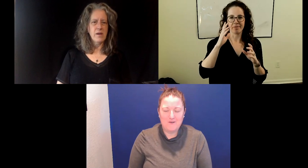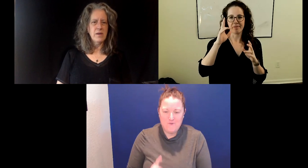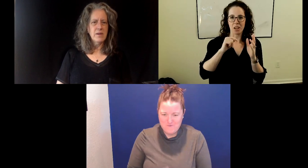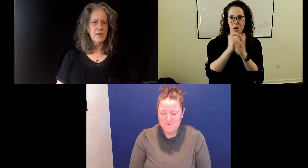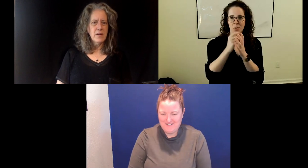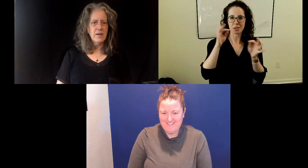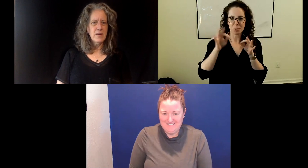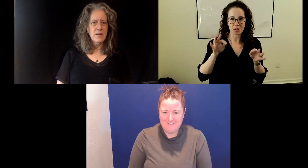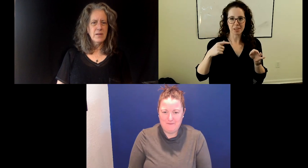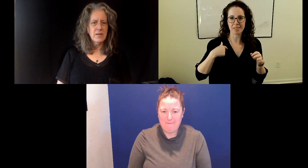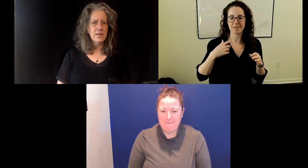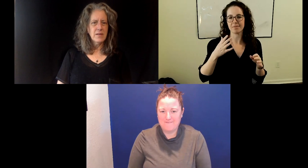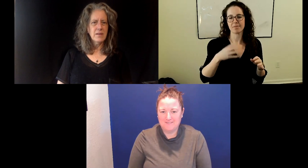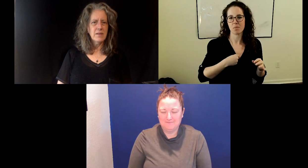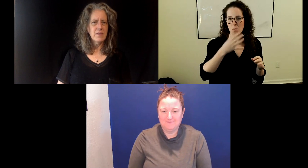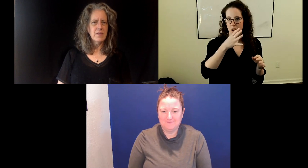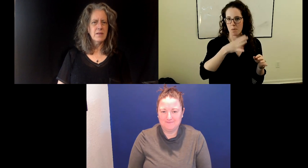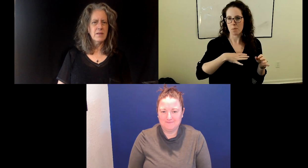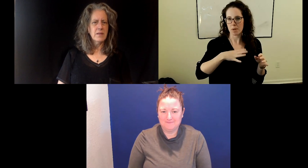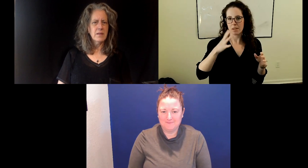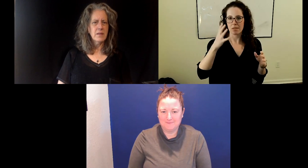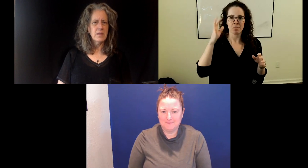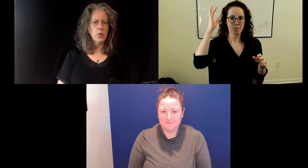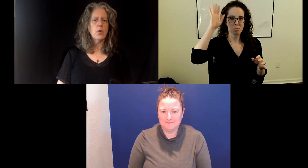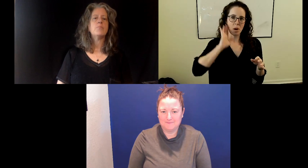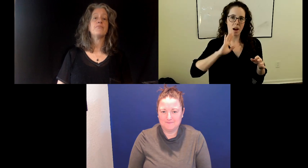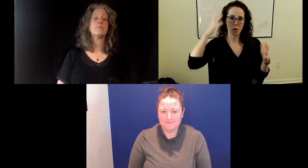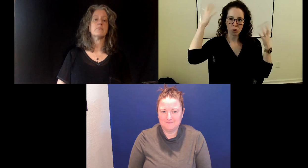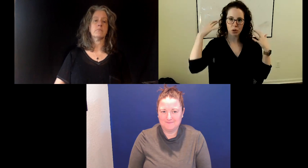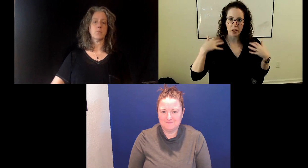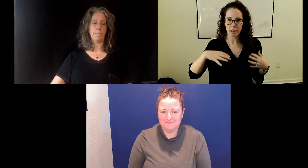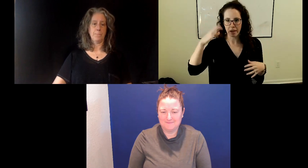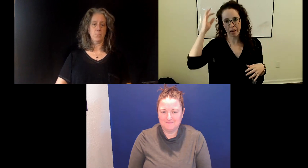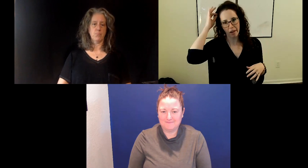yeah i definitely can't forget um take i forgot to take the time to explain that i'm